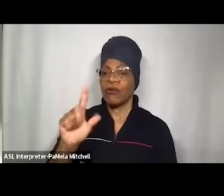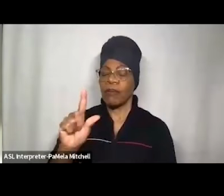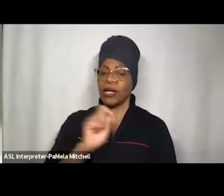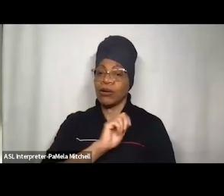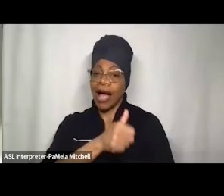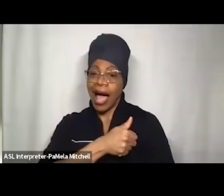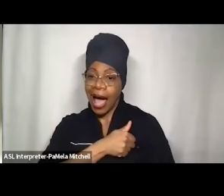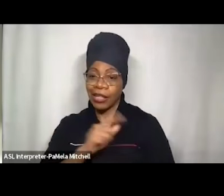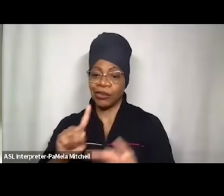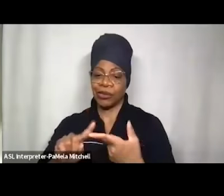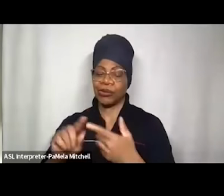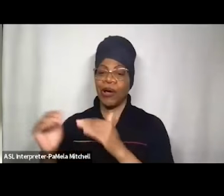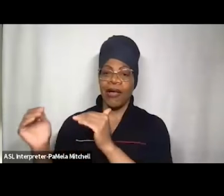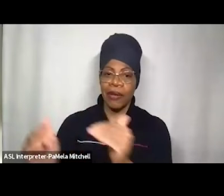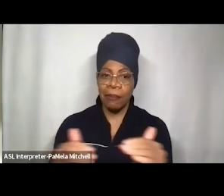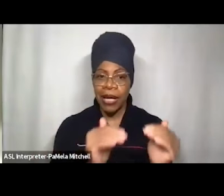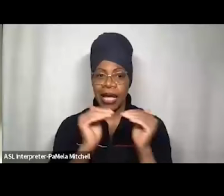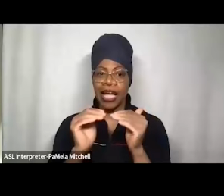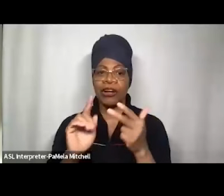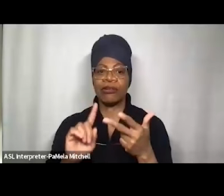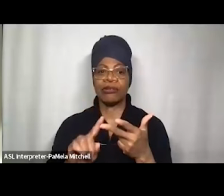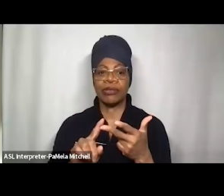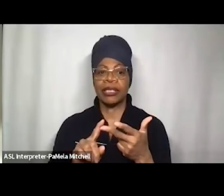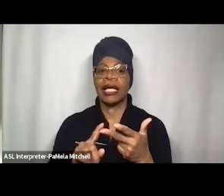the antisocial personality disorder characteristics